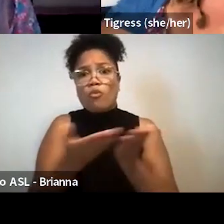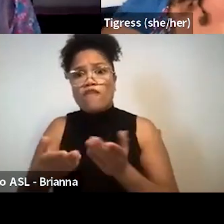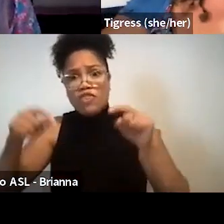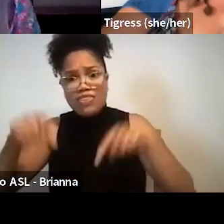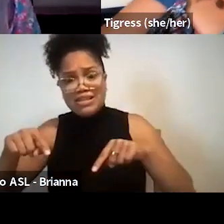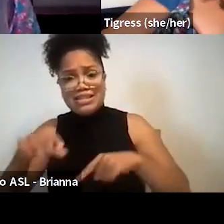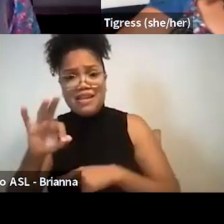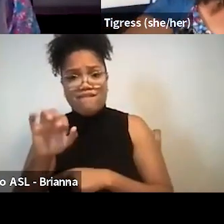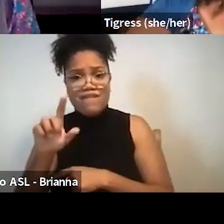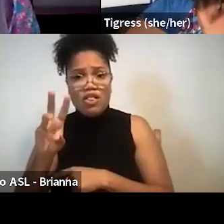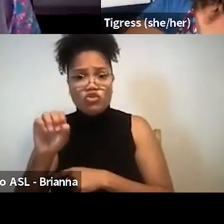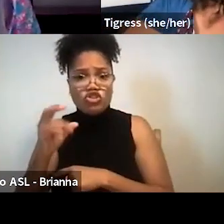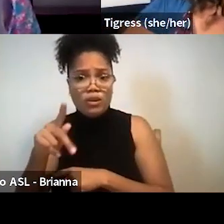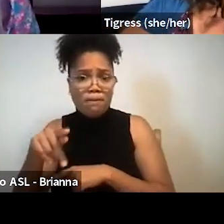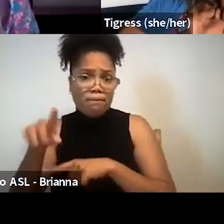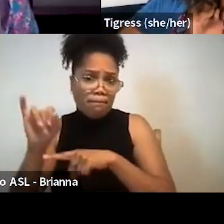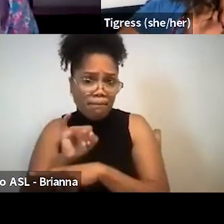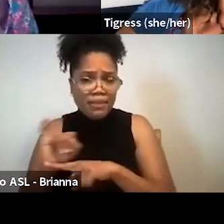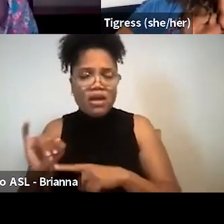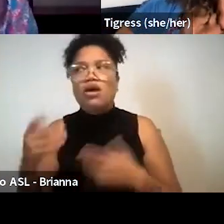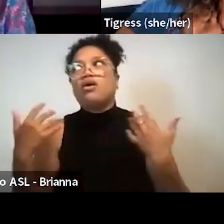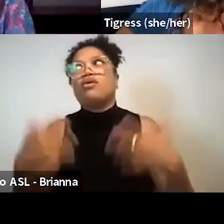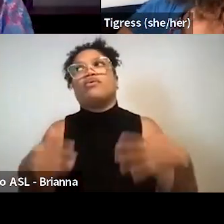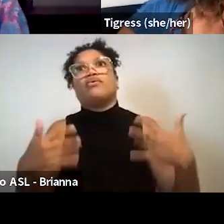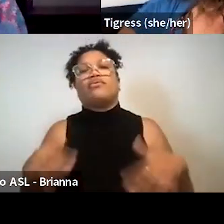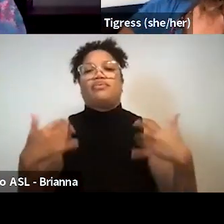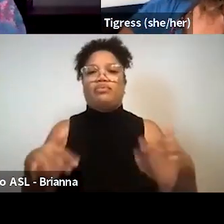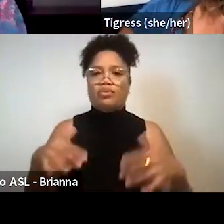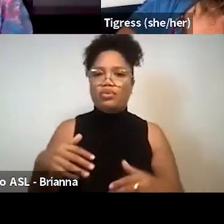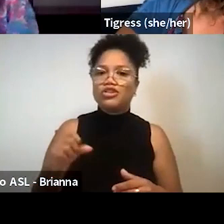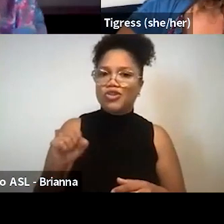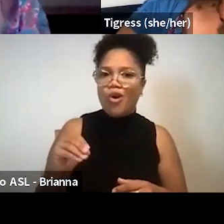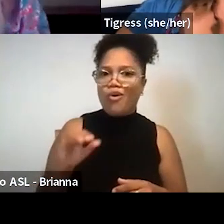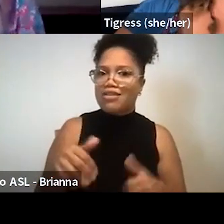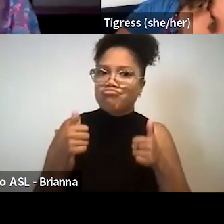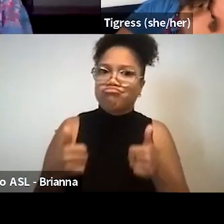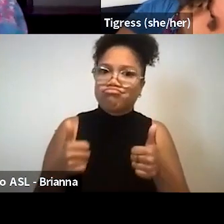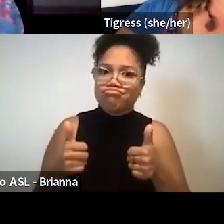while she continues to do some of that other important work that she's already doing. So so shout out to Reagan.